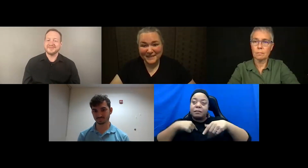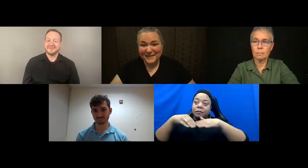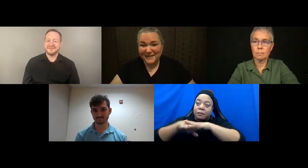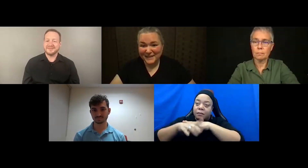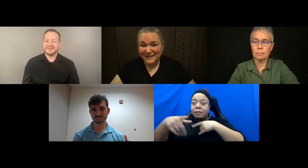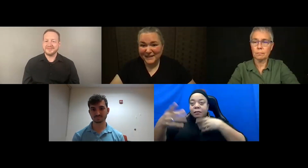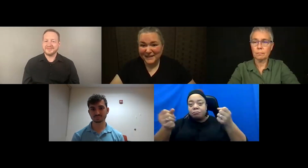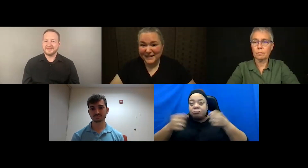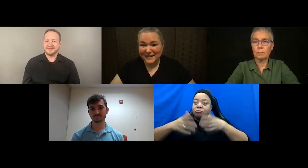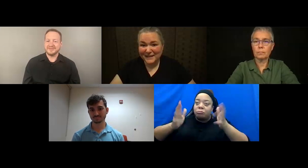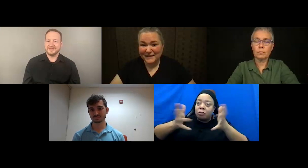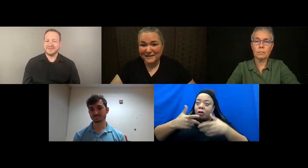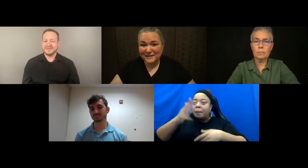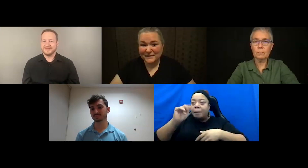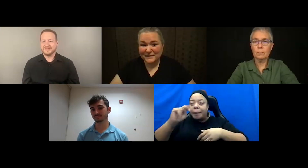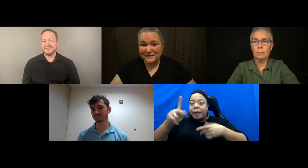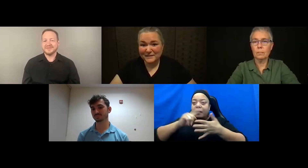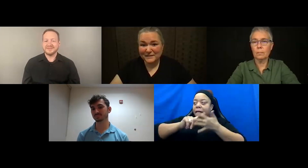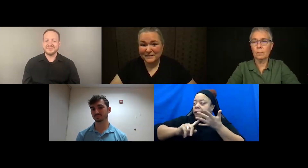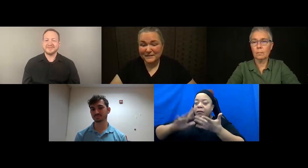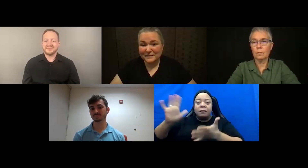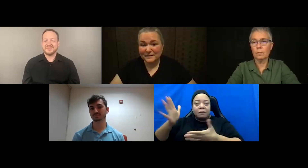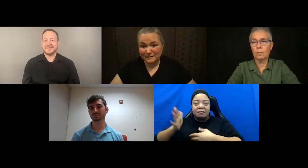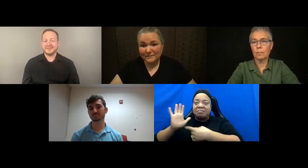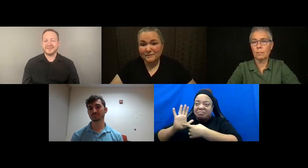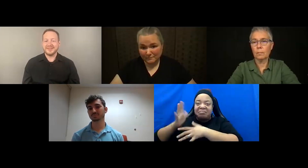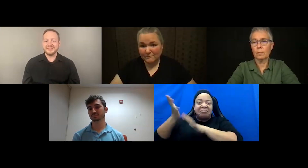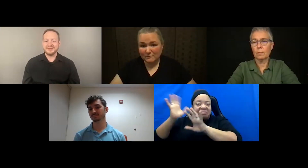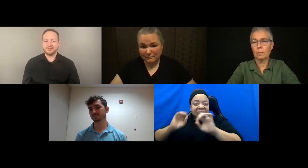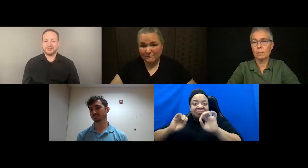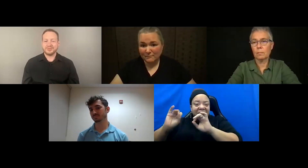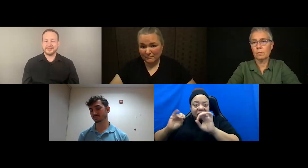comment about having access to information, talking to the bank about confidential